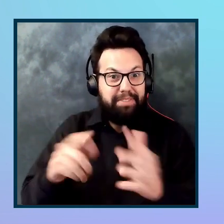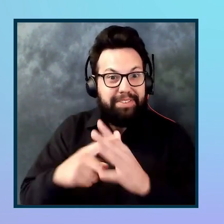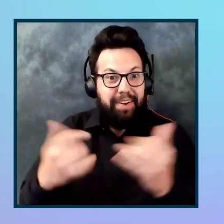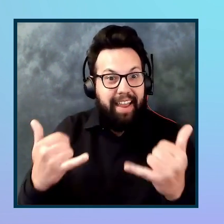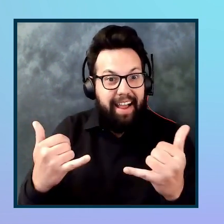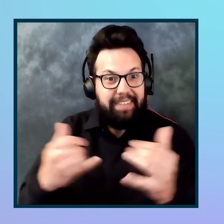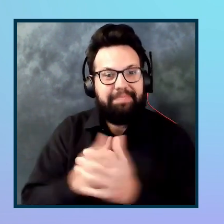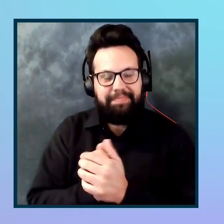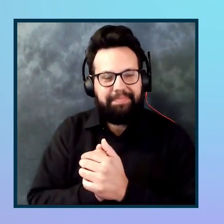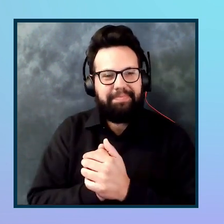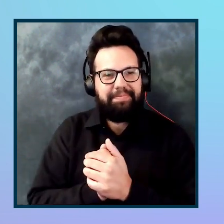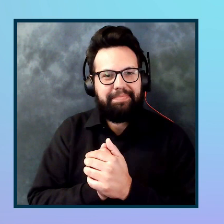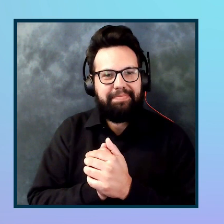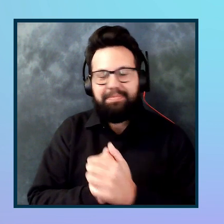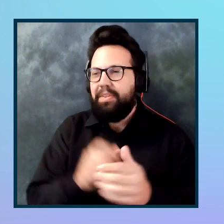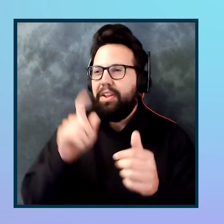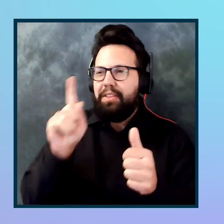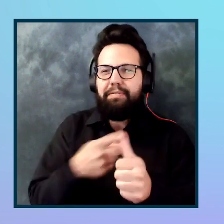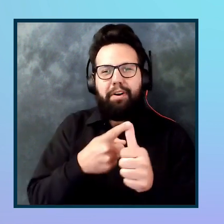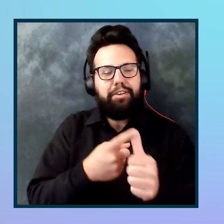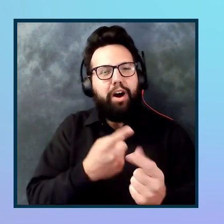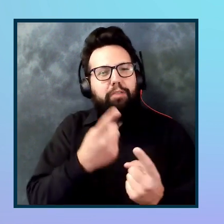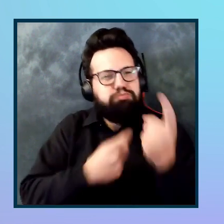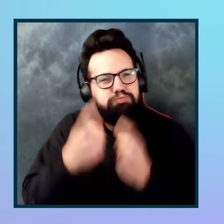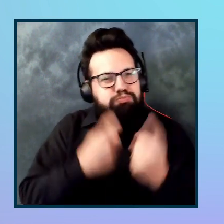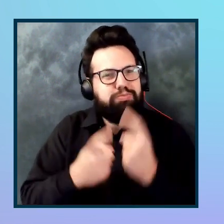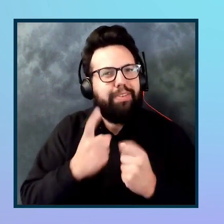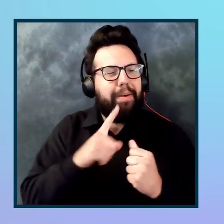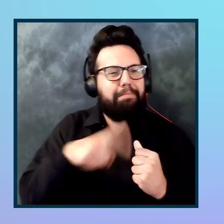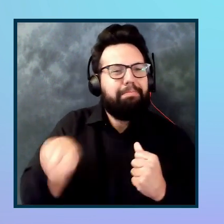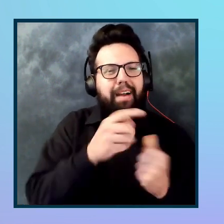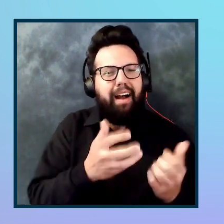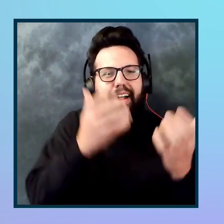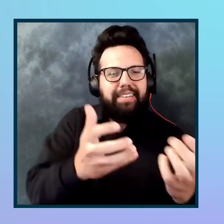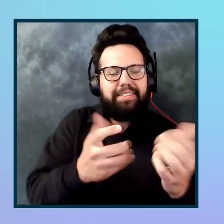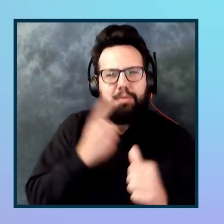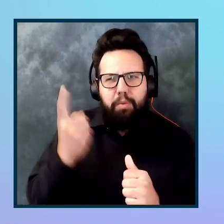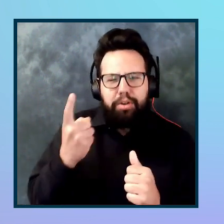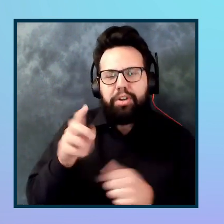The first big question that the audience has been asking is what is the role of a UI designer